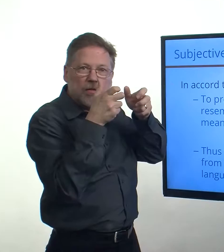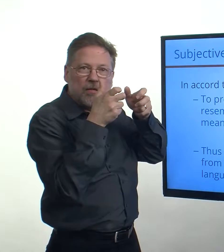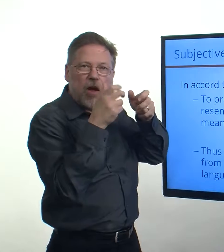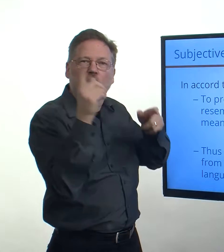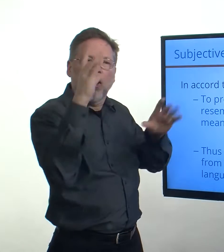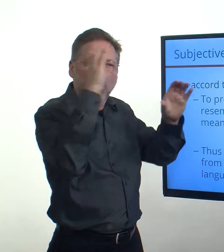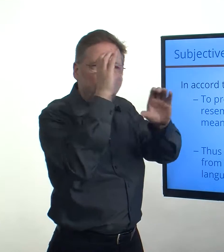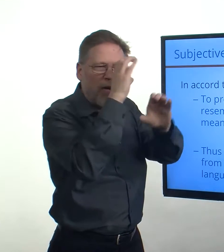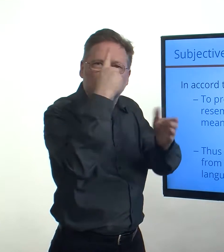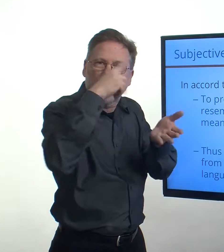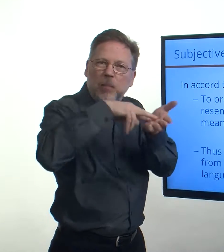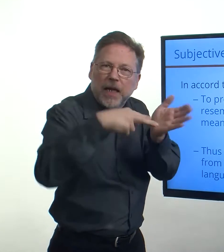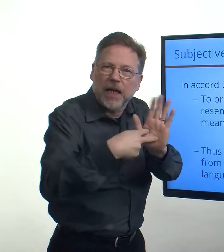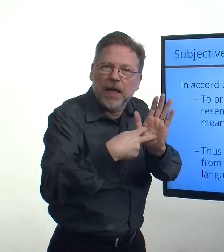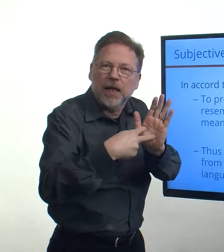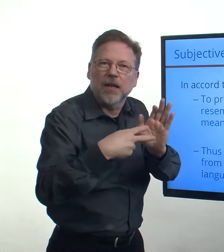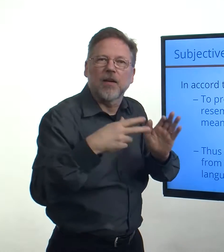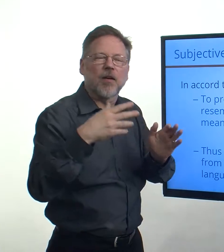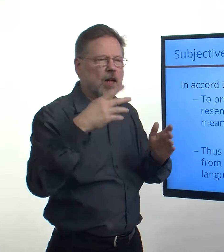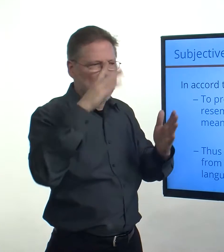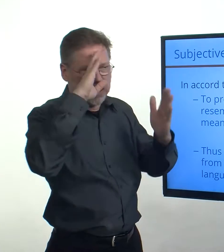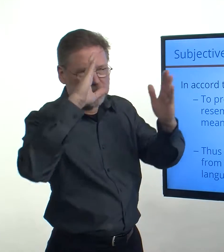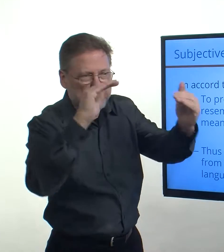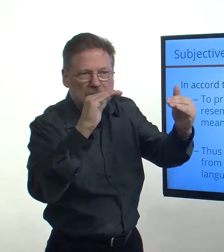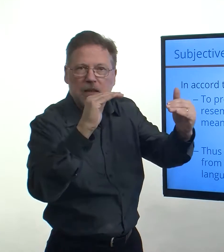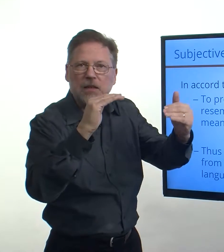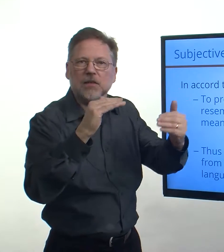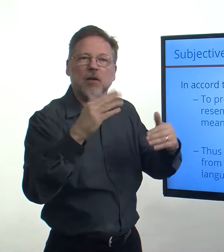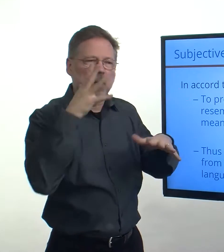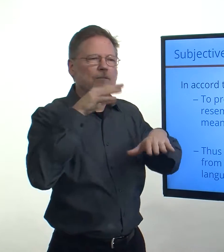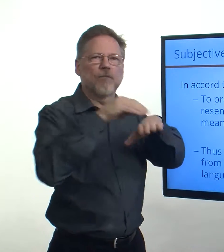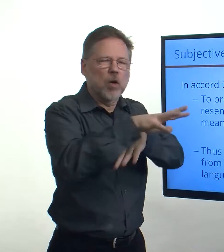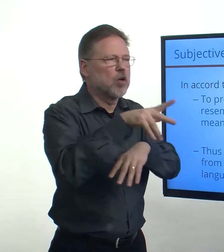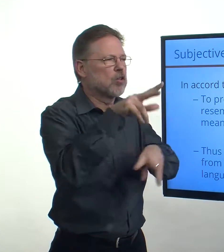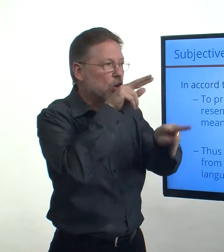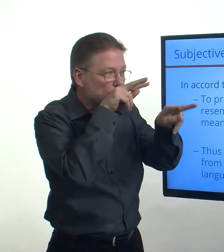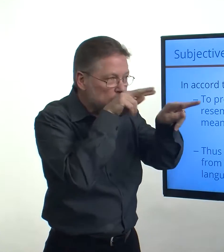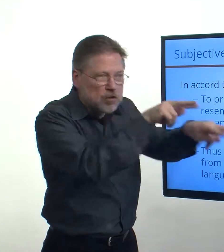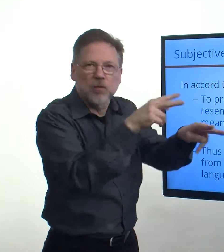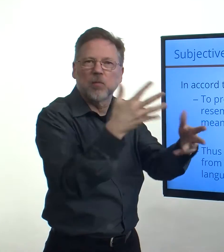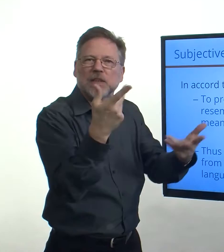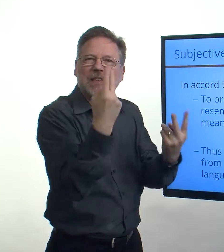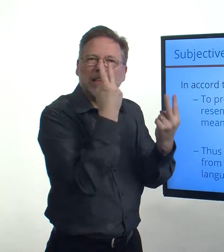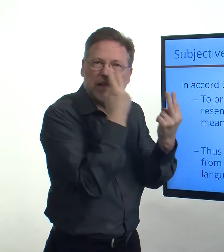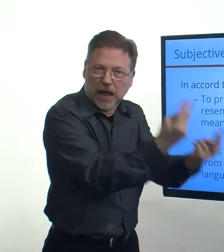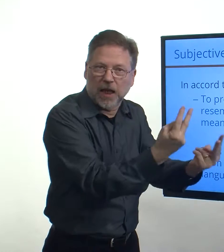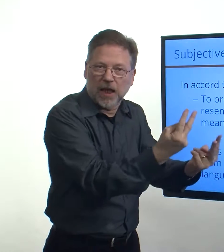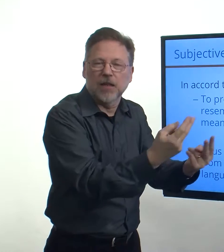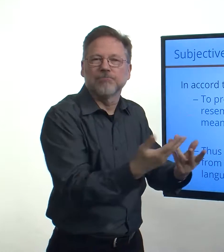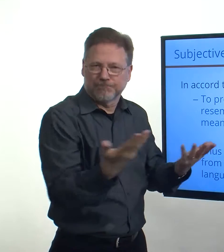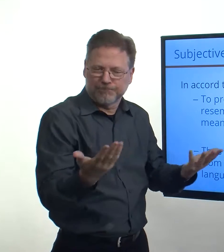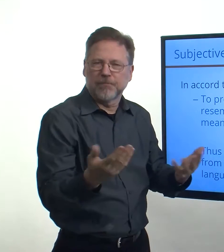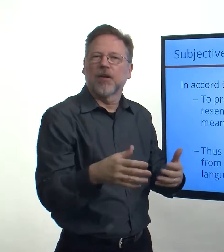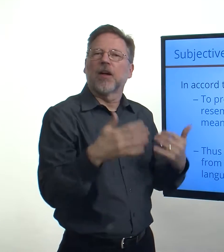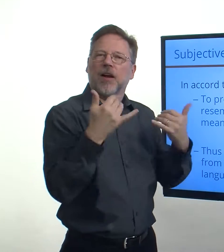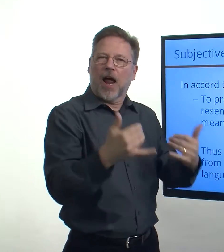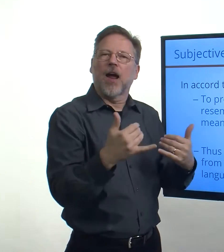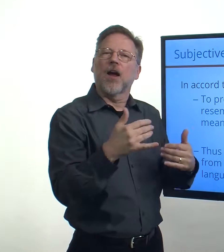visual information in which you naturally look for meaning and develop expectations, which will influence what you actually see.